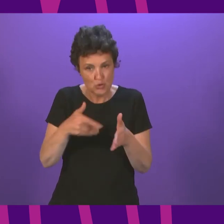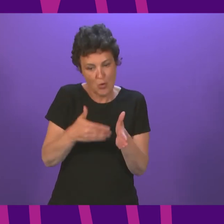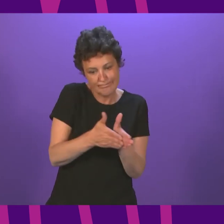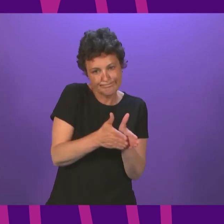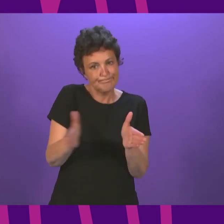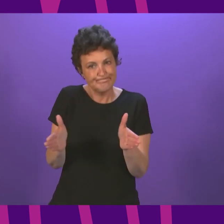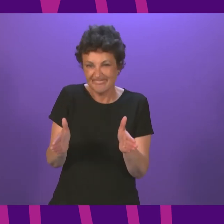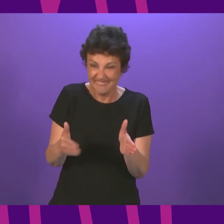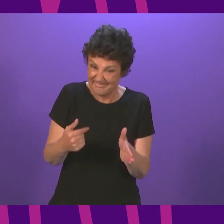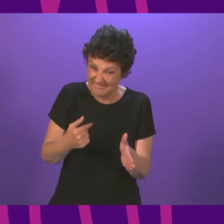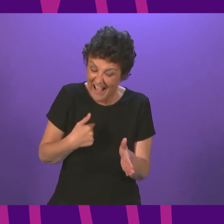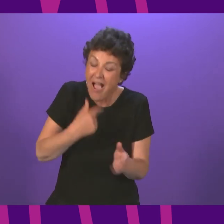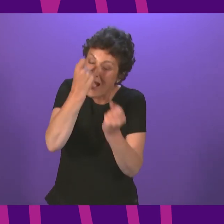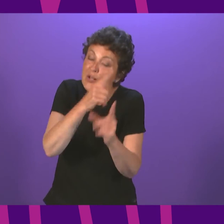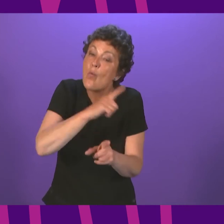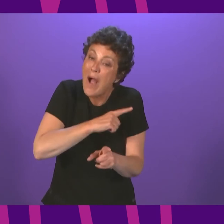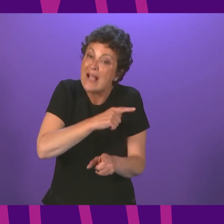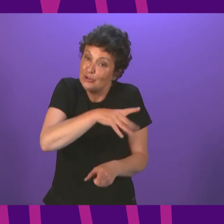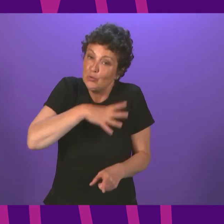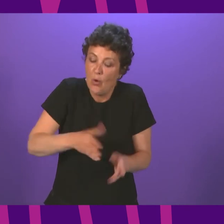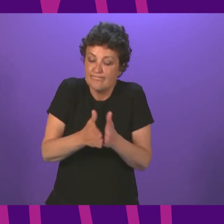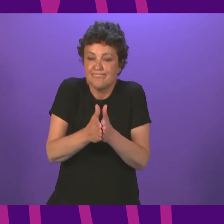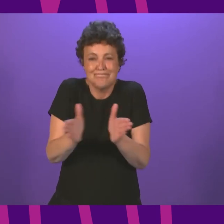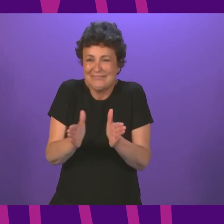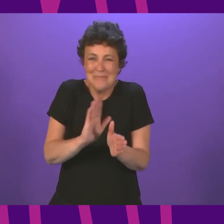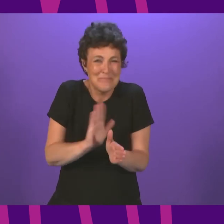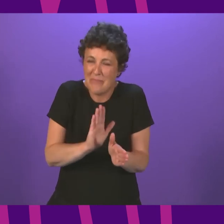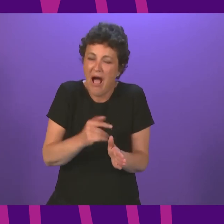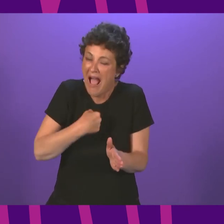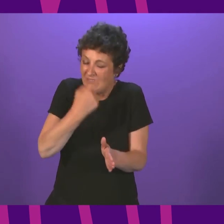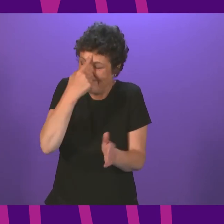made about the sad death of Andrew Welsh. I offer condolences to his family. I recall